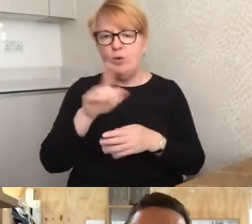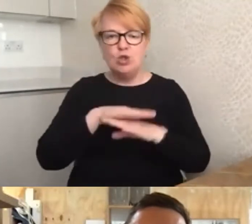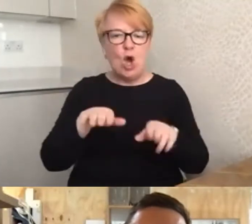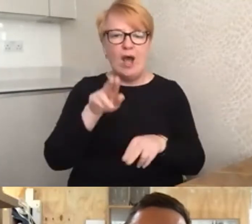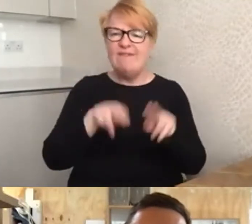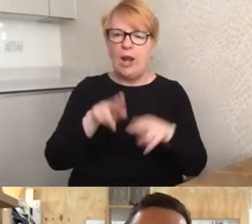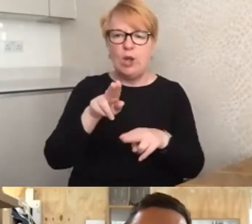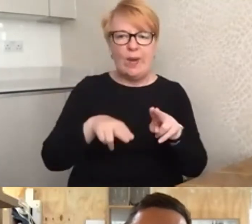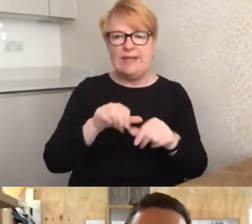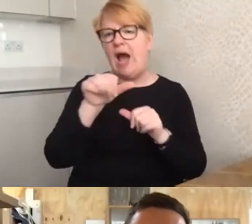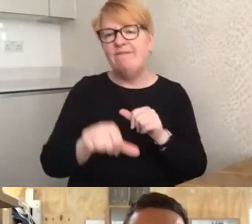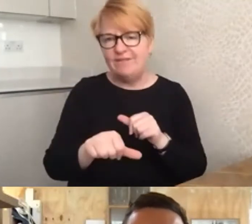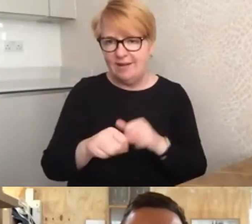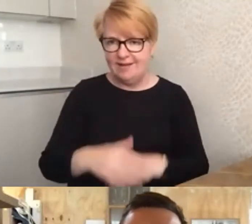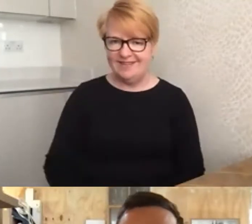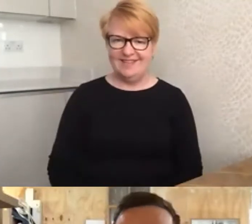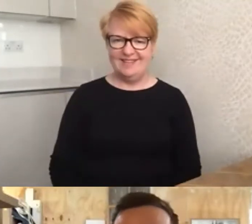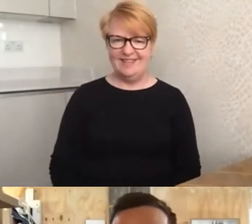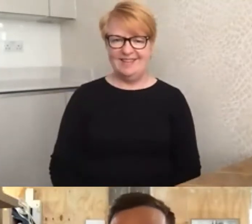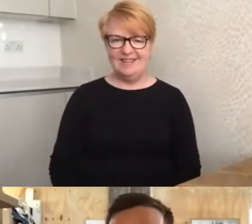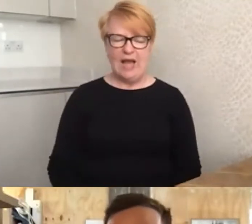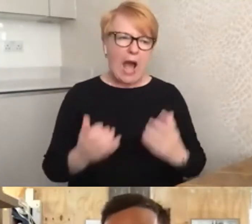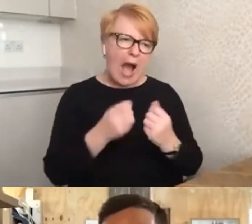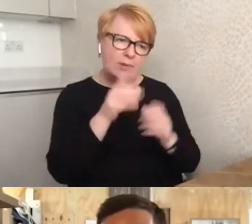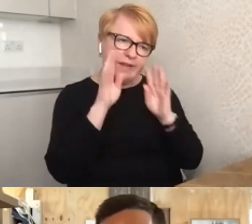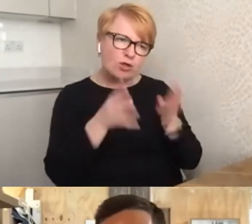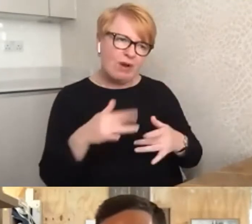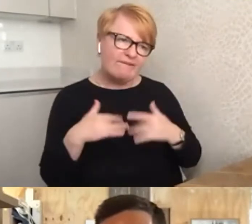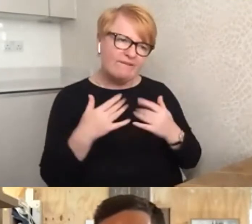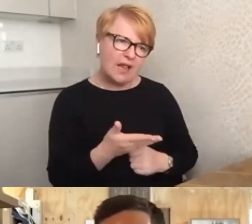“Tell us about this cry; did this cry change your life or?”